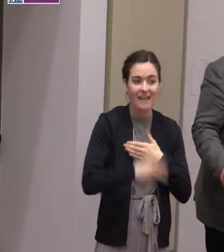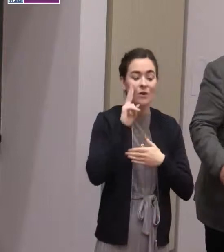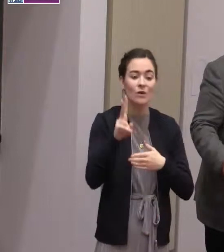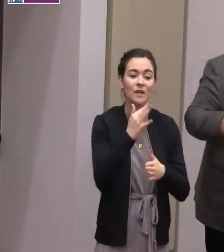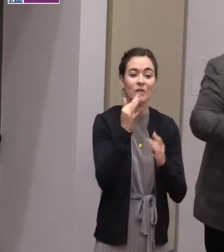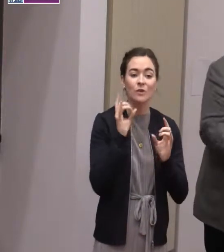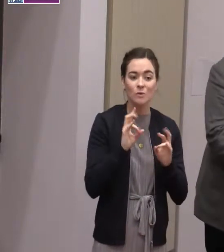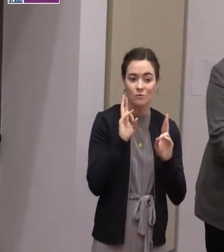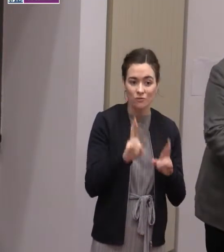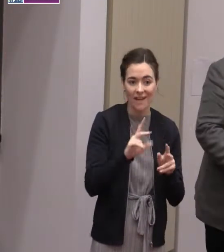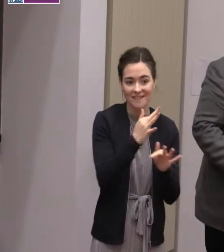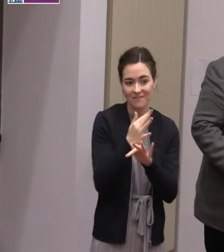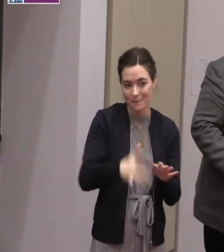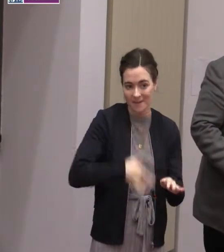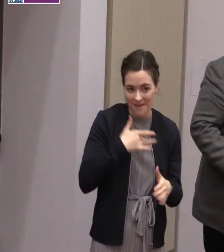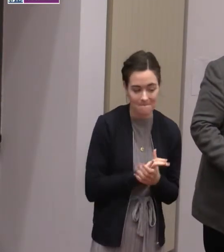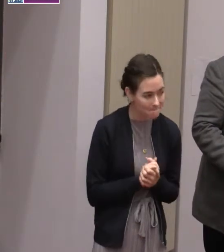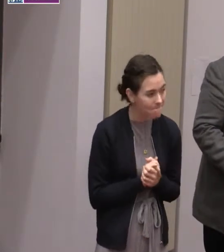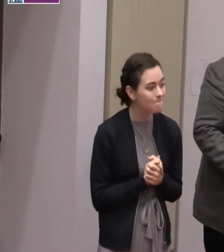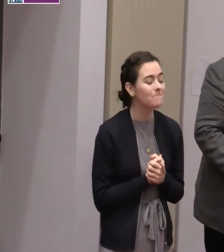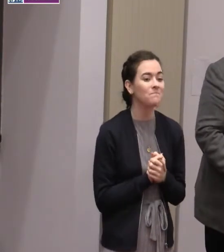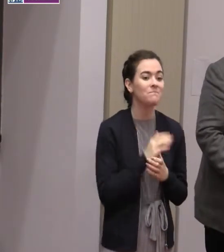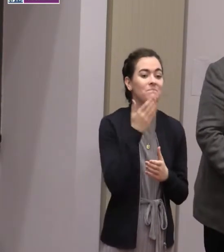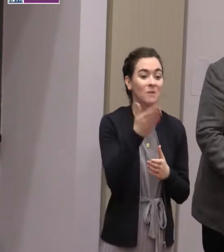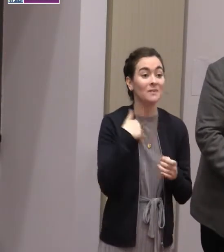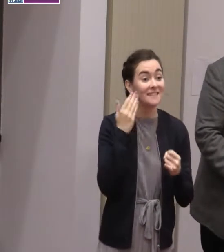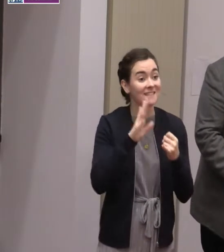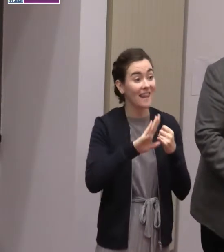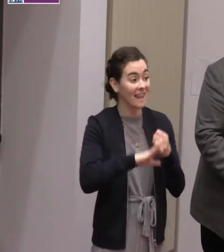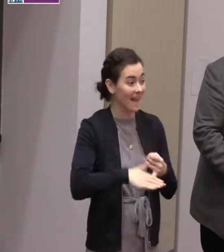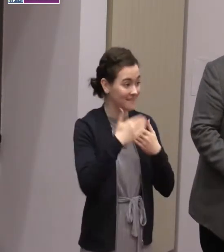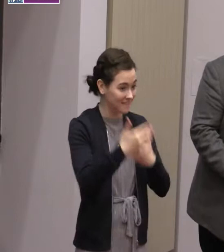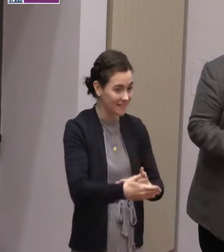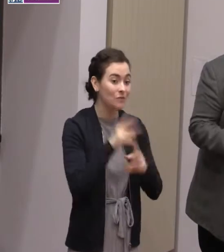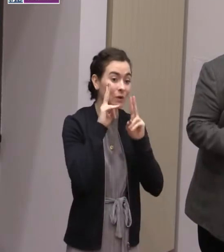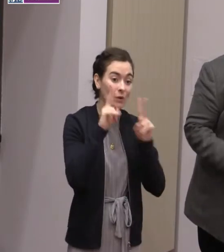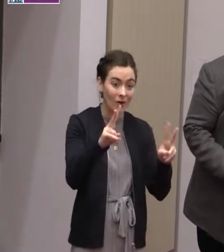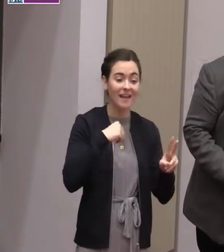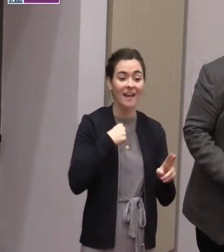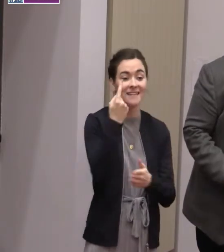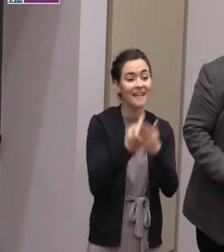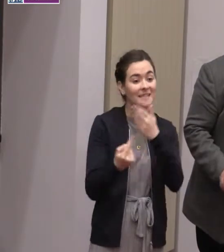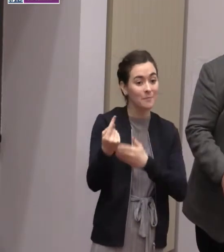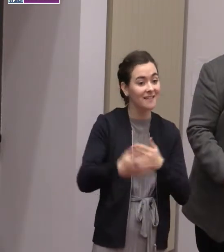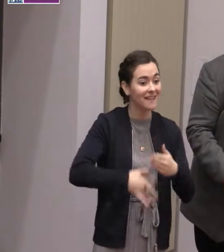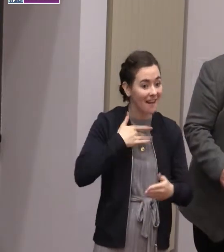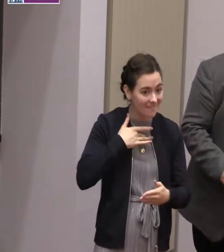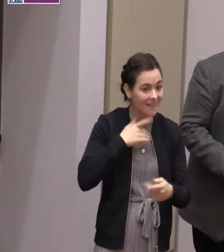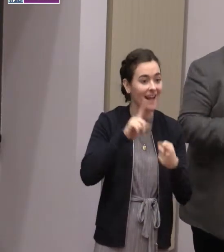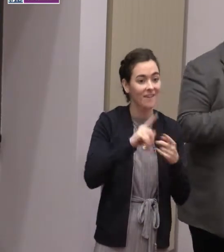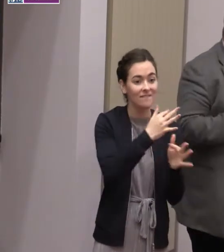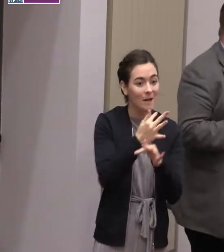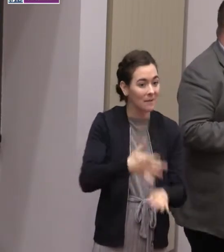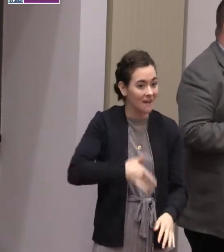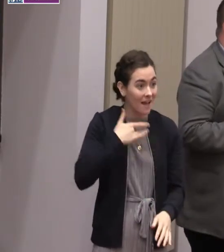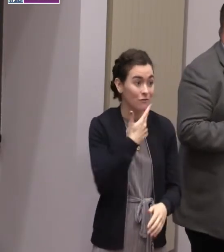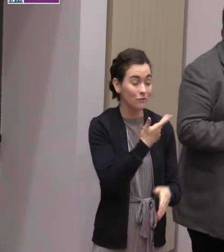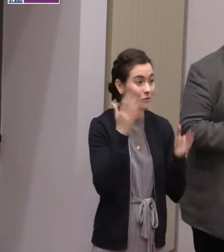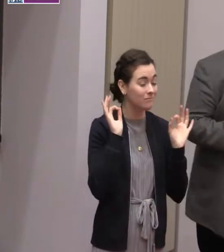This final session is looking at independent living and family life three excellent speakers,